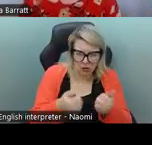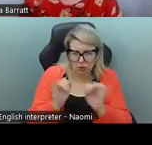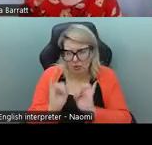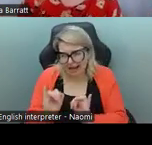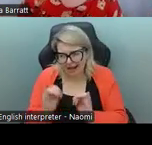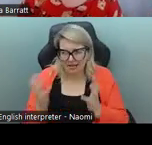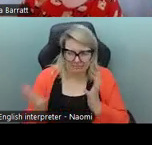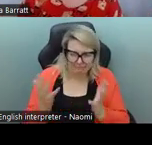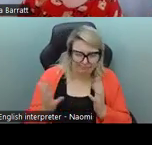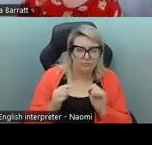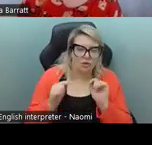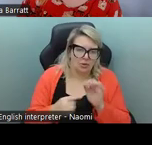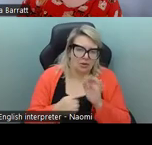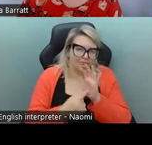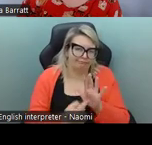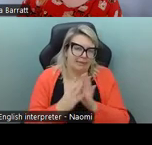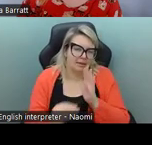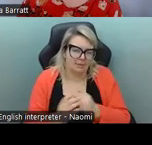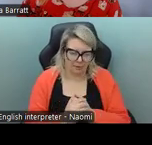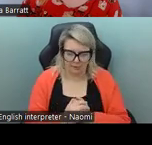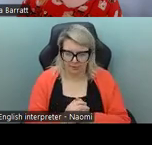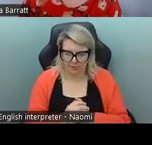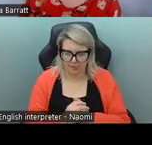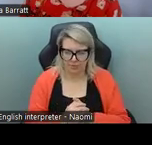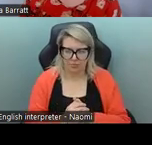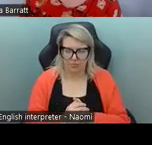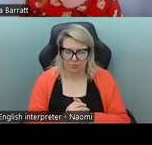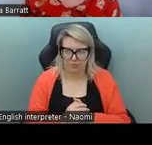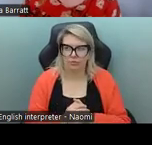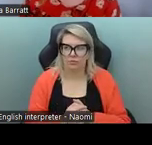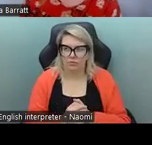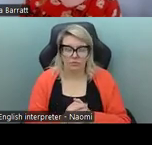Here's what you can do in light of this. You can test it for yourself.